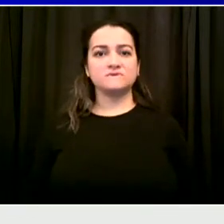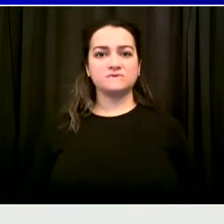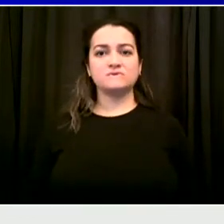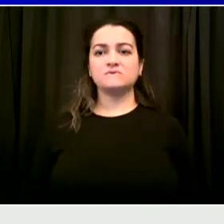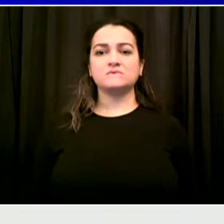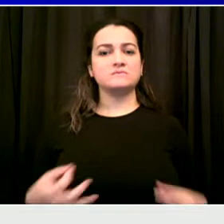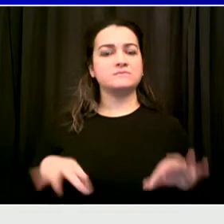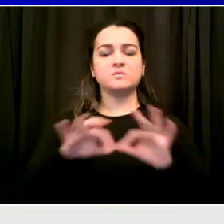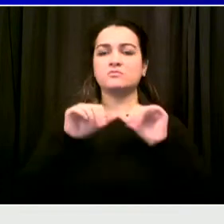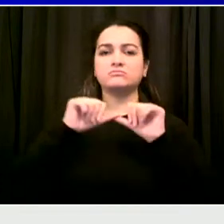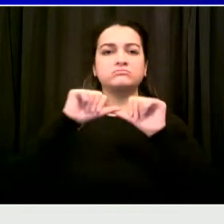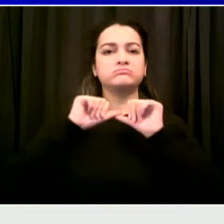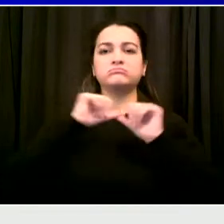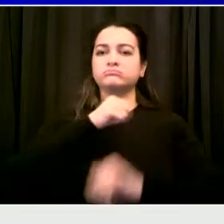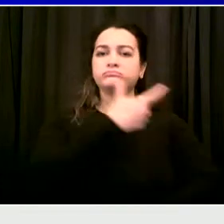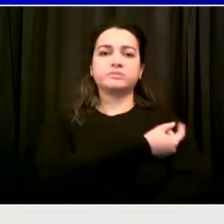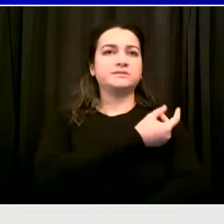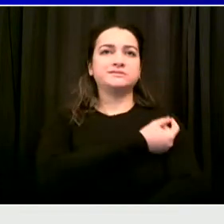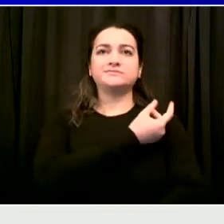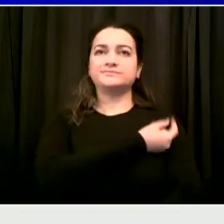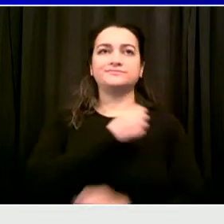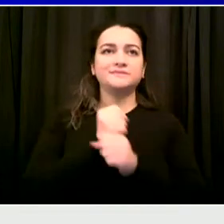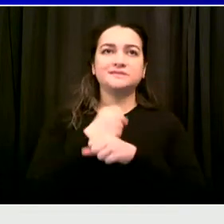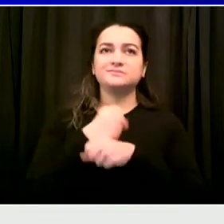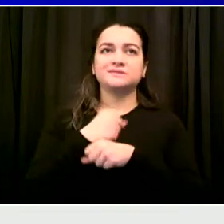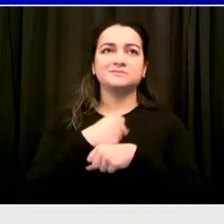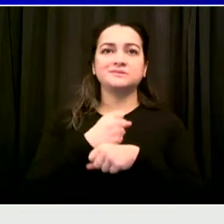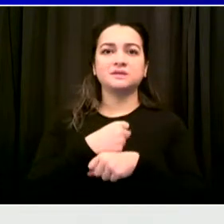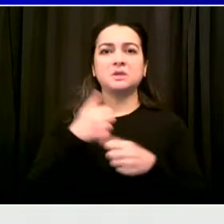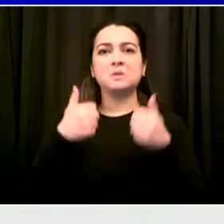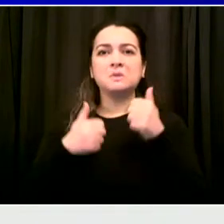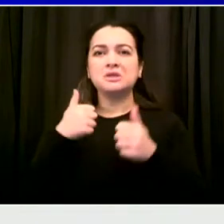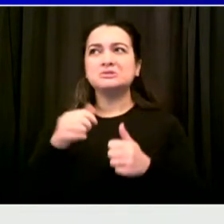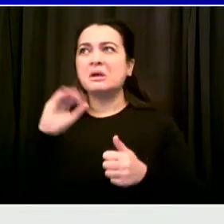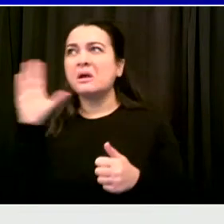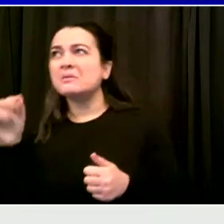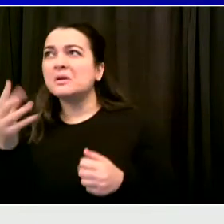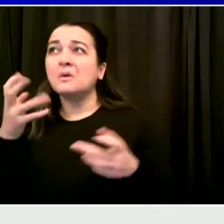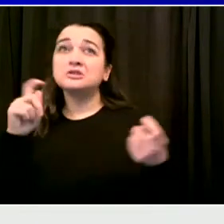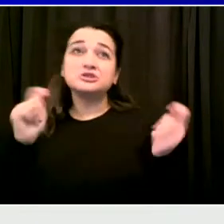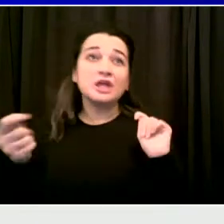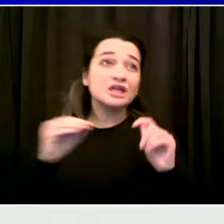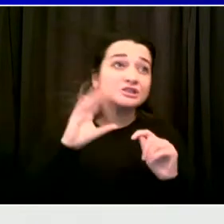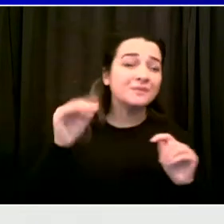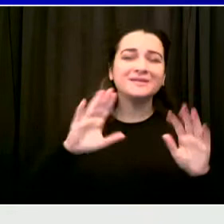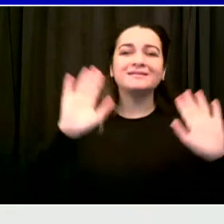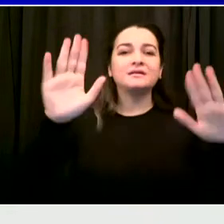ALL THOSE NORMAL RULES, ALL THE CONCEPT OF CCPOORRATE PROPRIETY